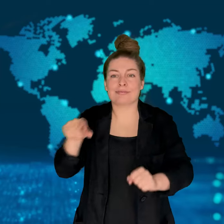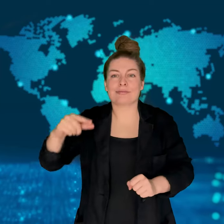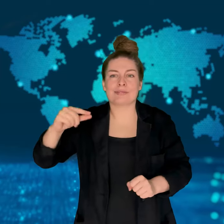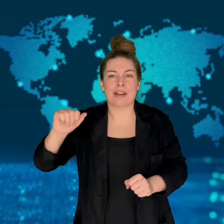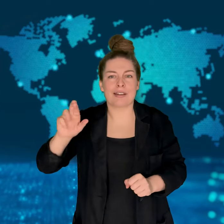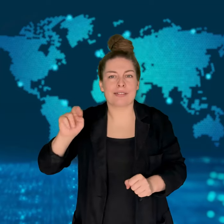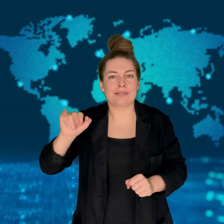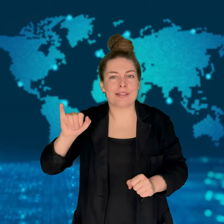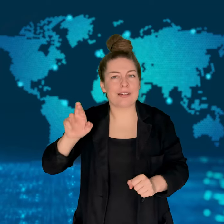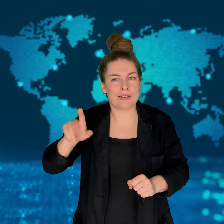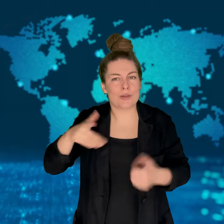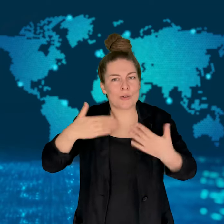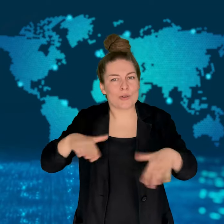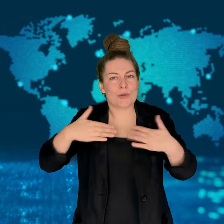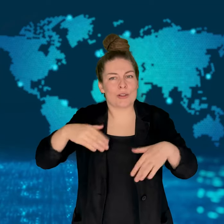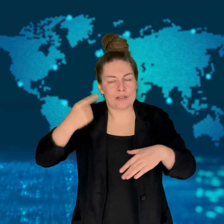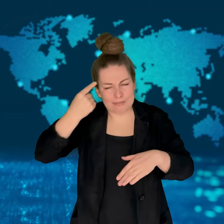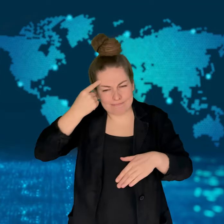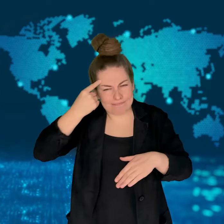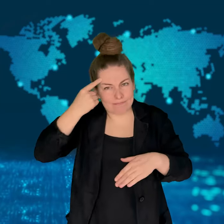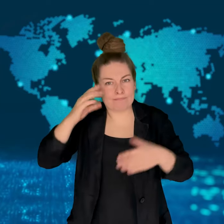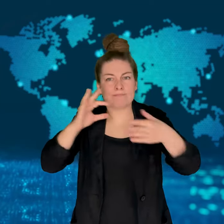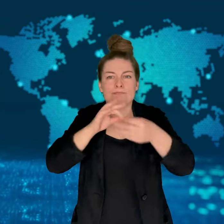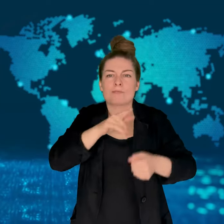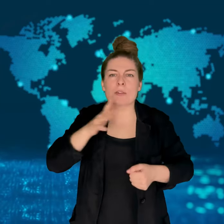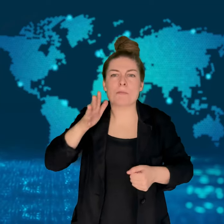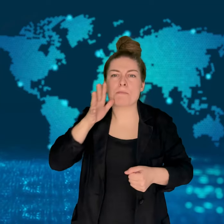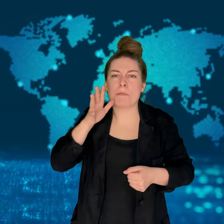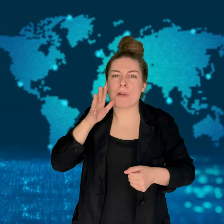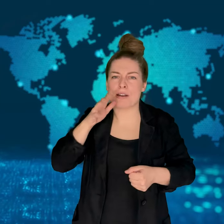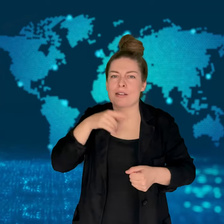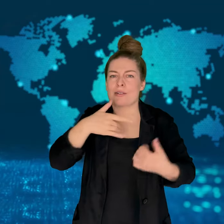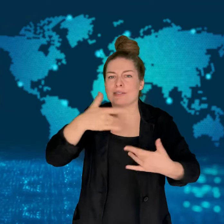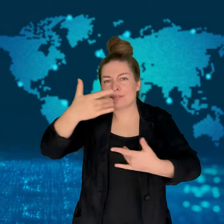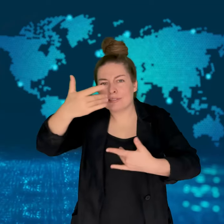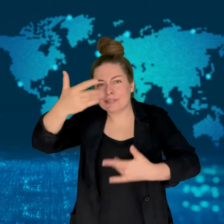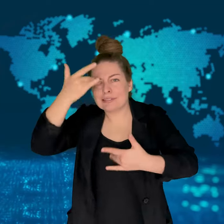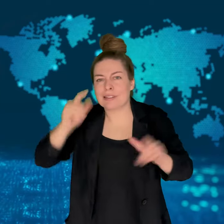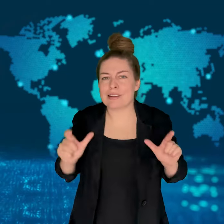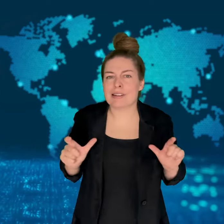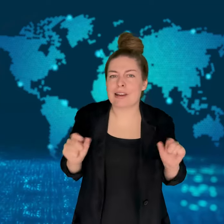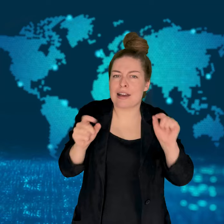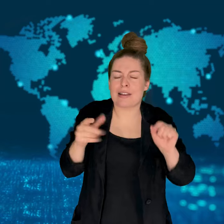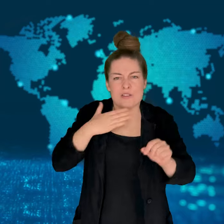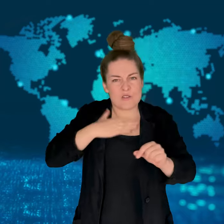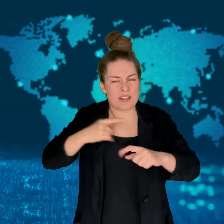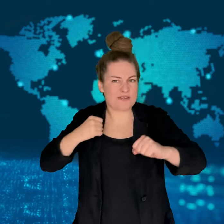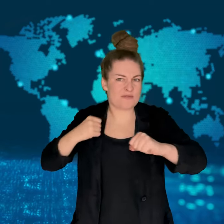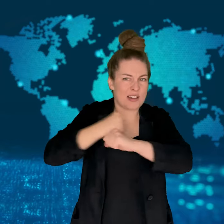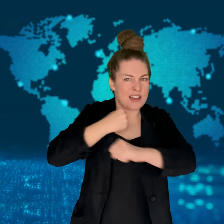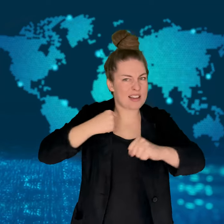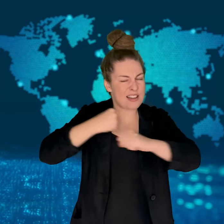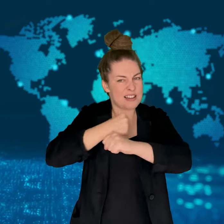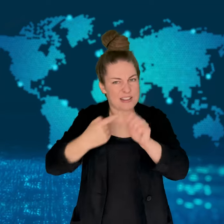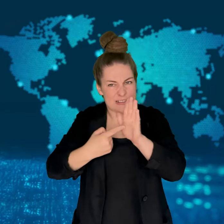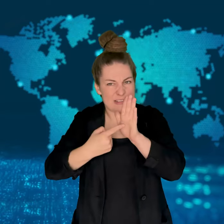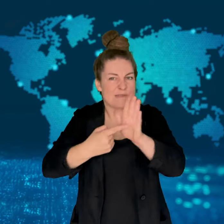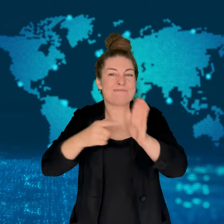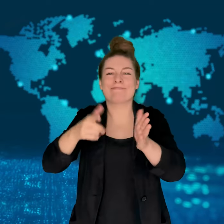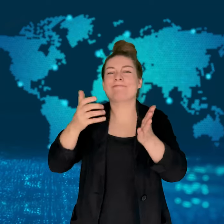but to raise money for cancer prevention and support.